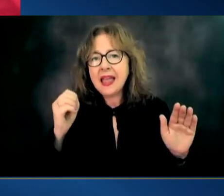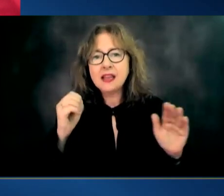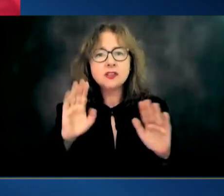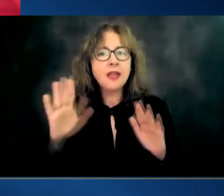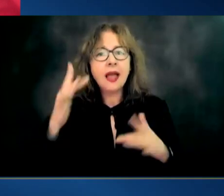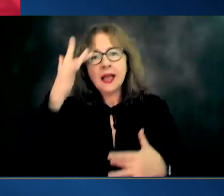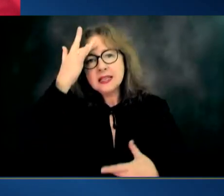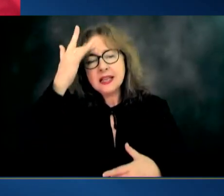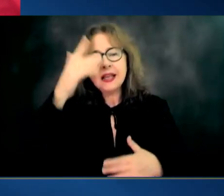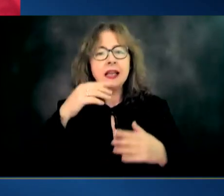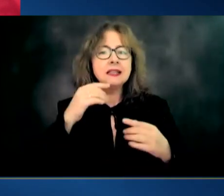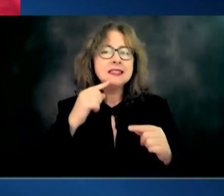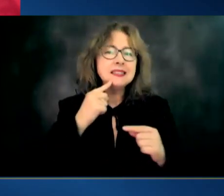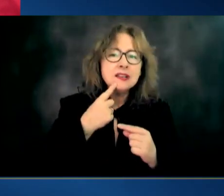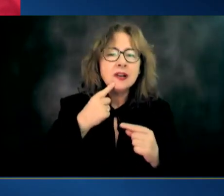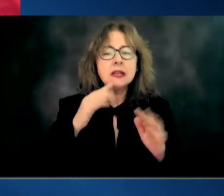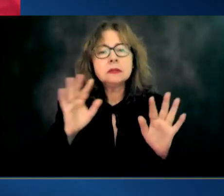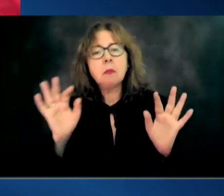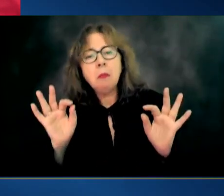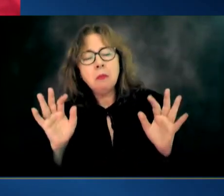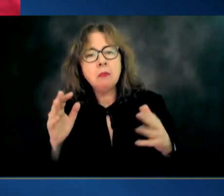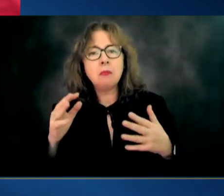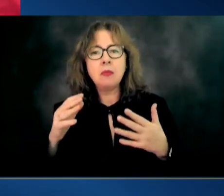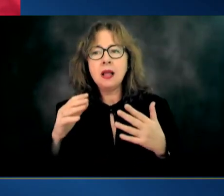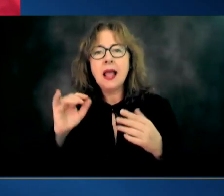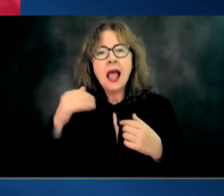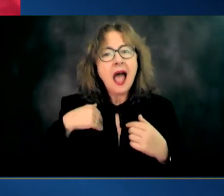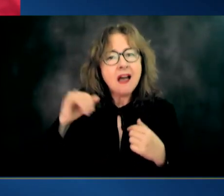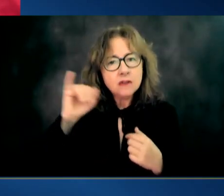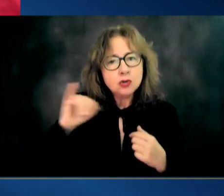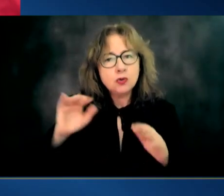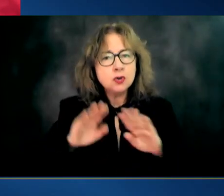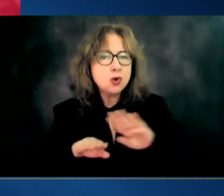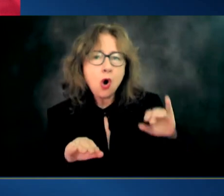their insurance status or where they receive their care. And to do that,